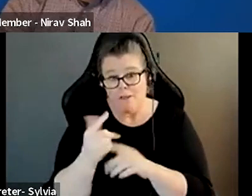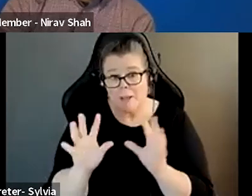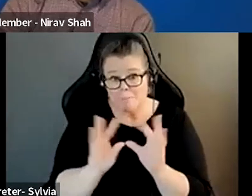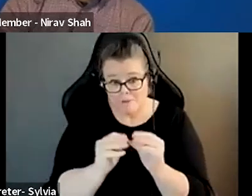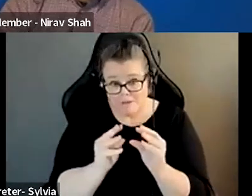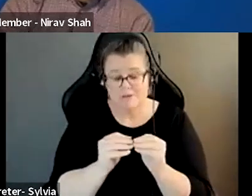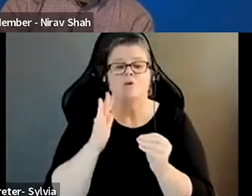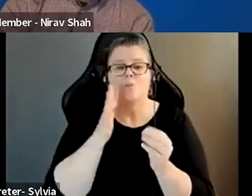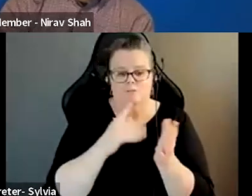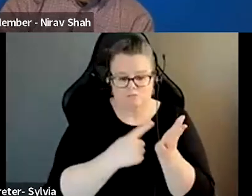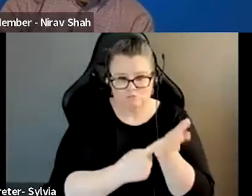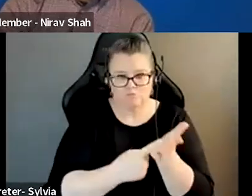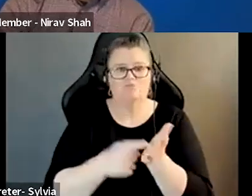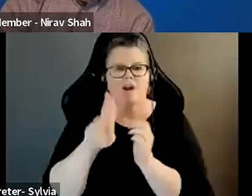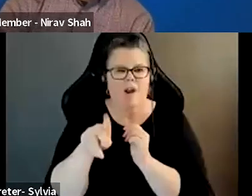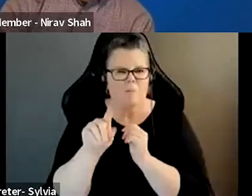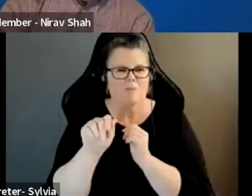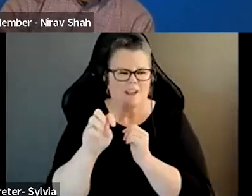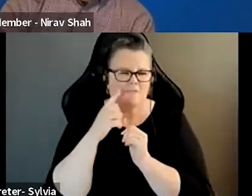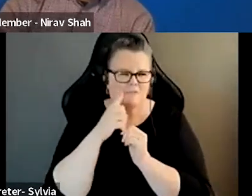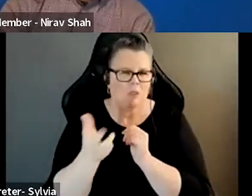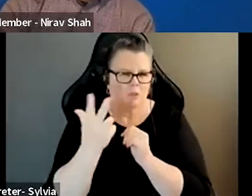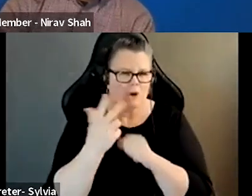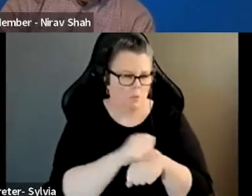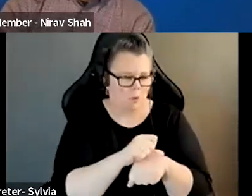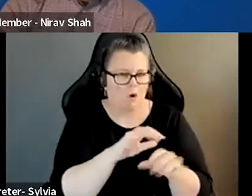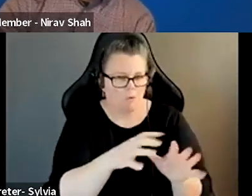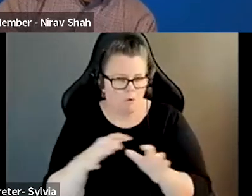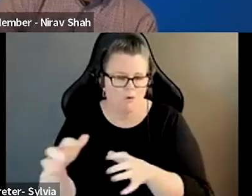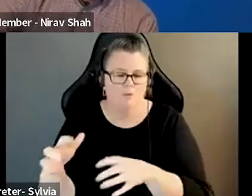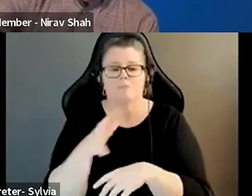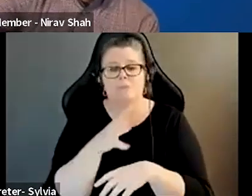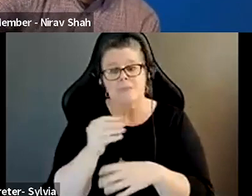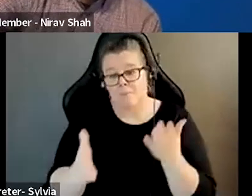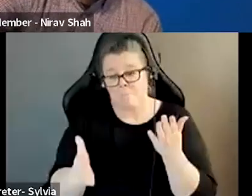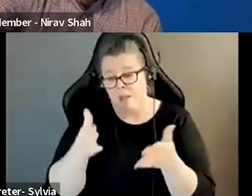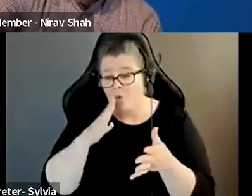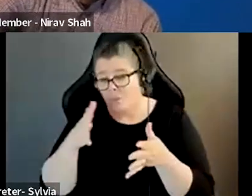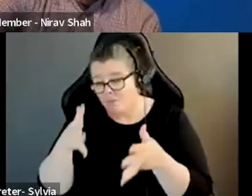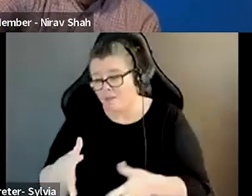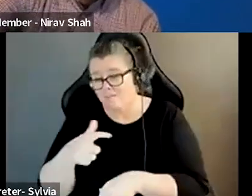on the three workgroups, but we may also have time in the agenda for a more open discussion.